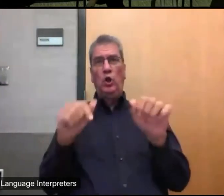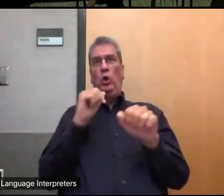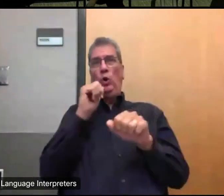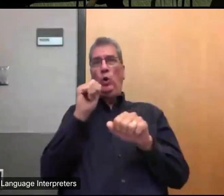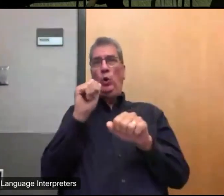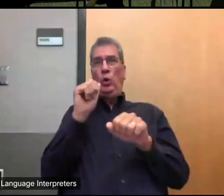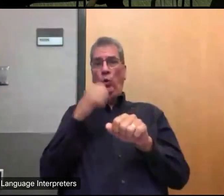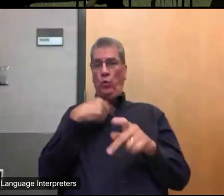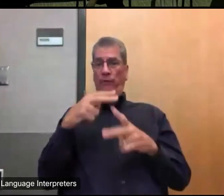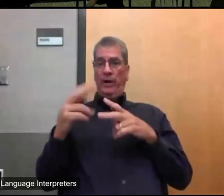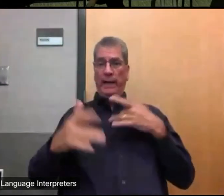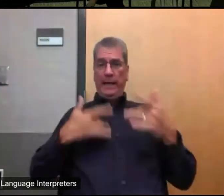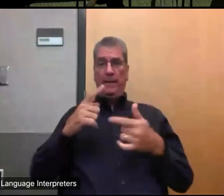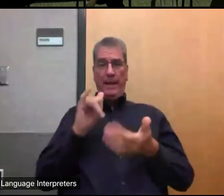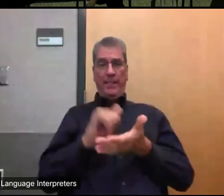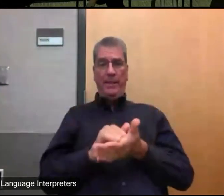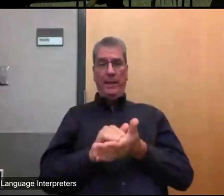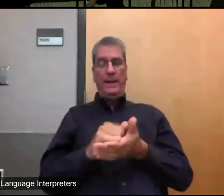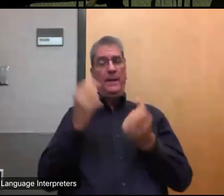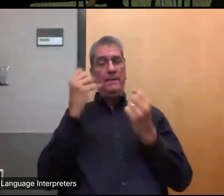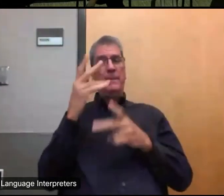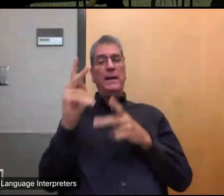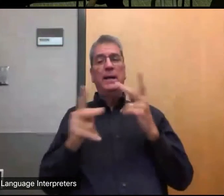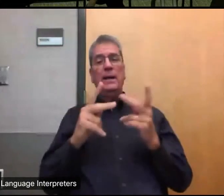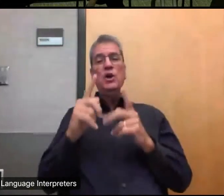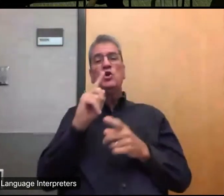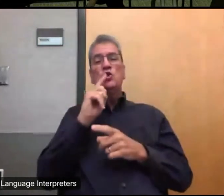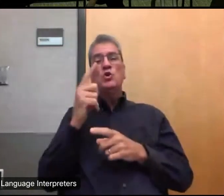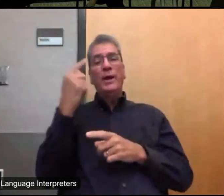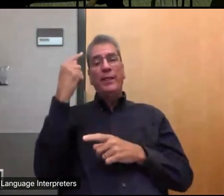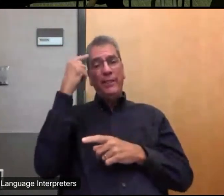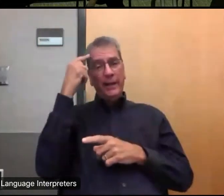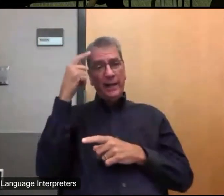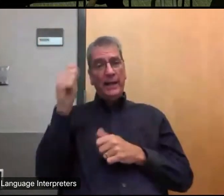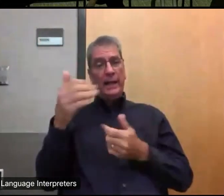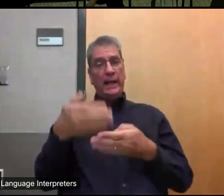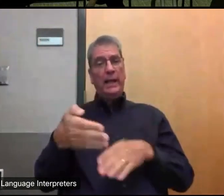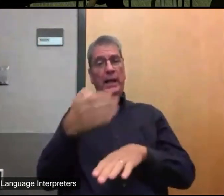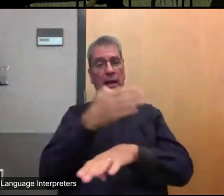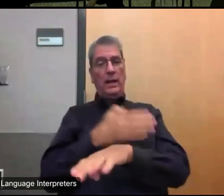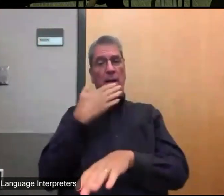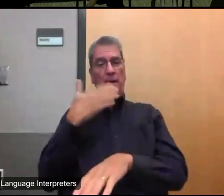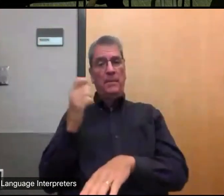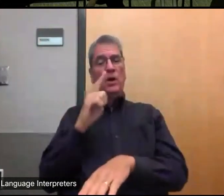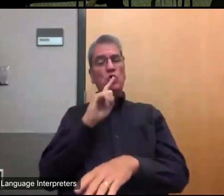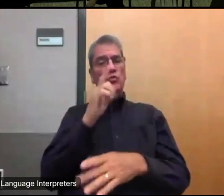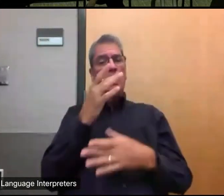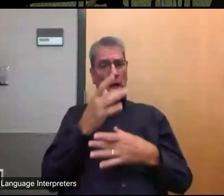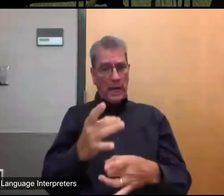excited about because. A lot of people who we think could be better and would, like, are interested honestly, and being better communicators it's like,